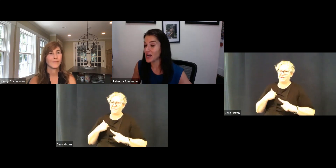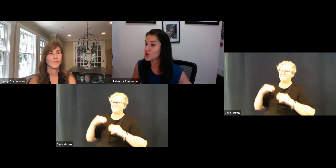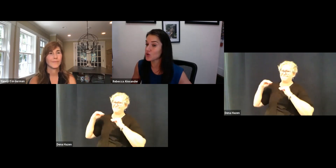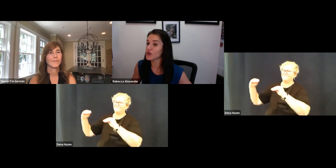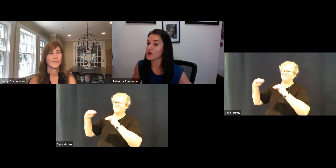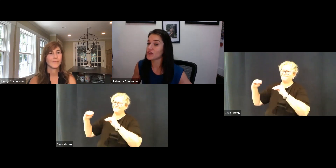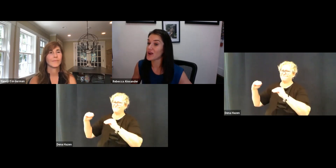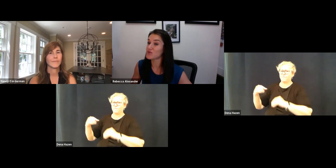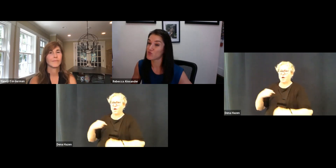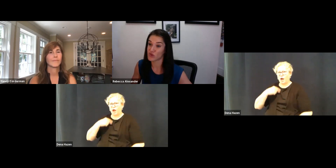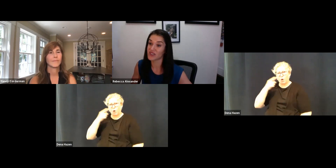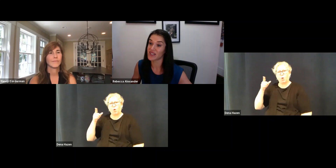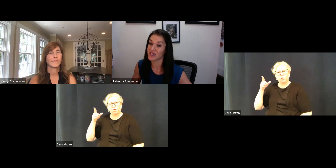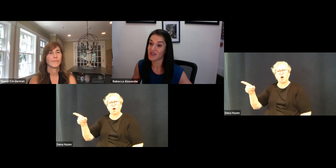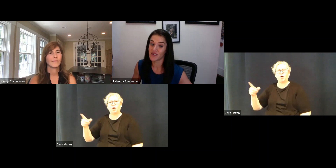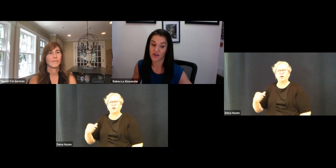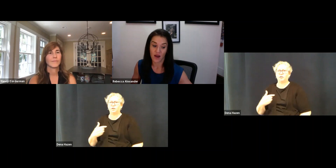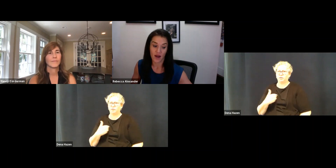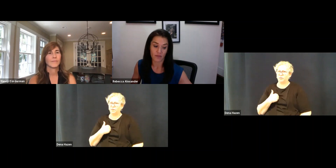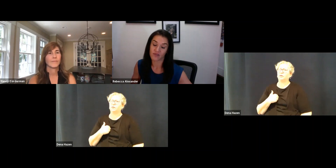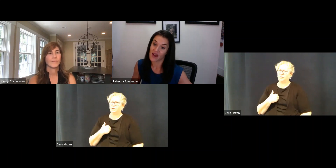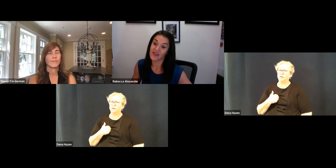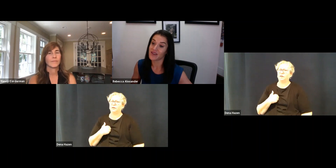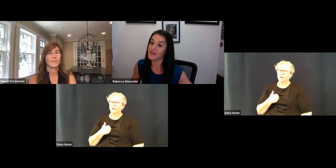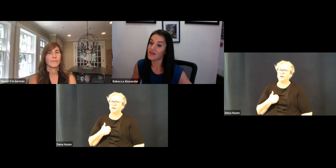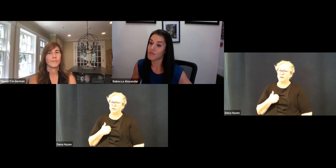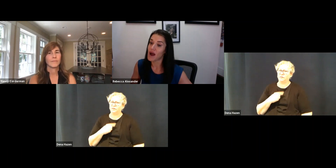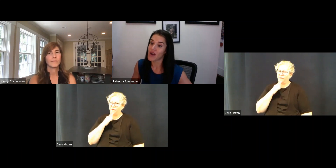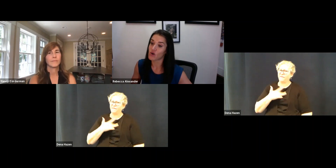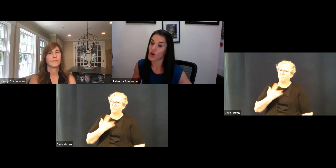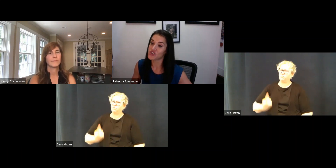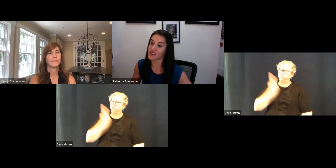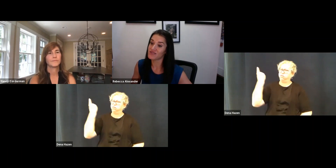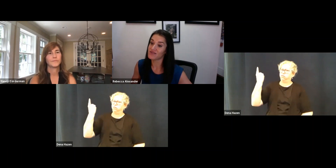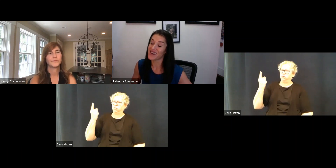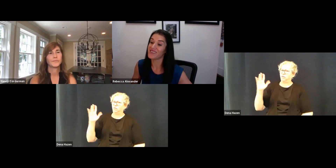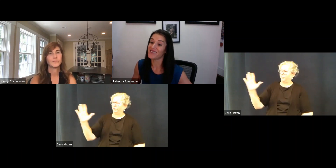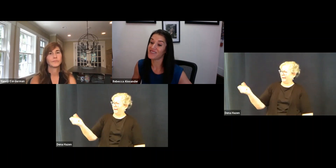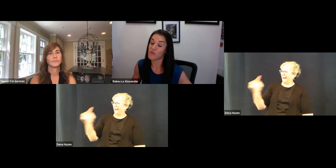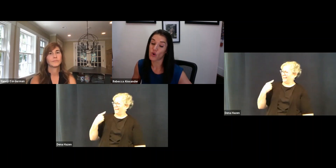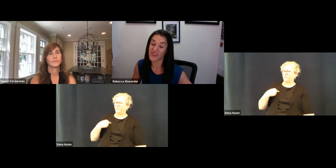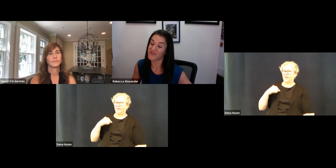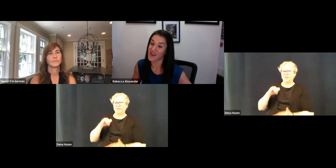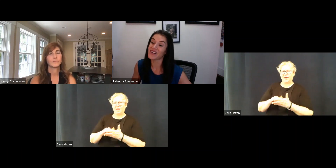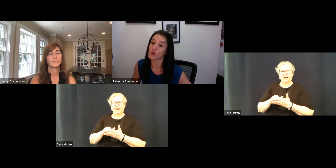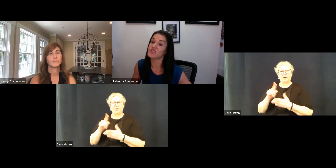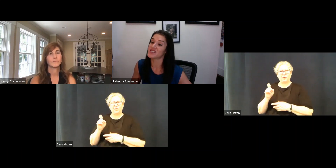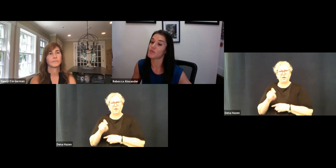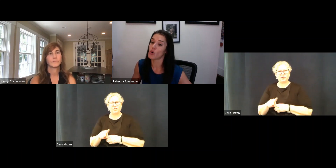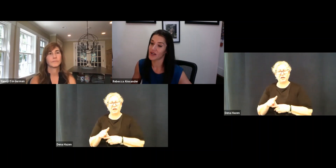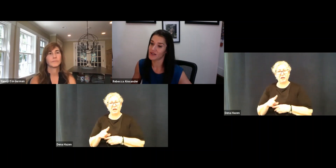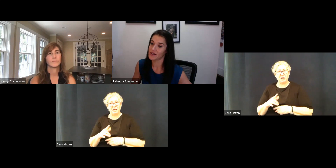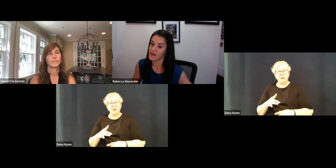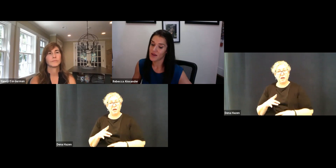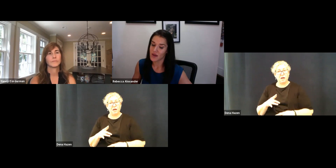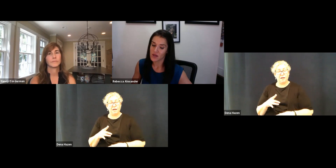And I told her that I was really offended by that question. And more than offended, I was disappointed.